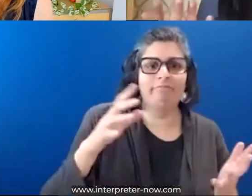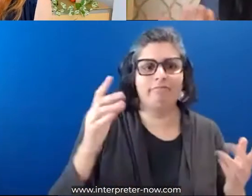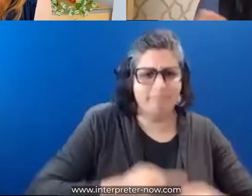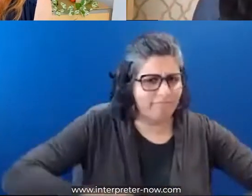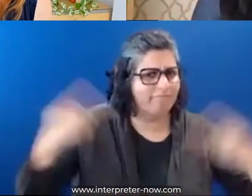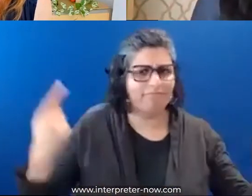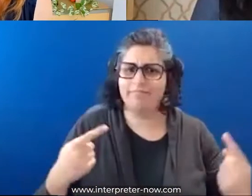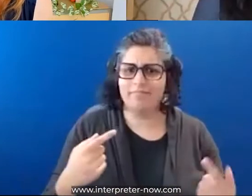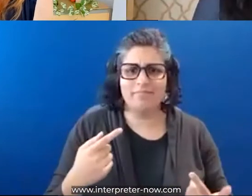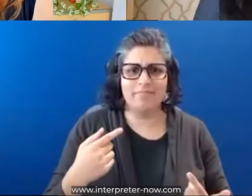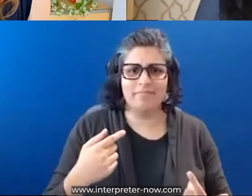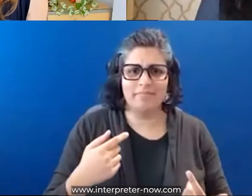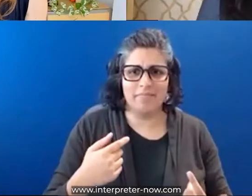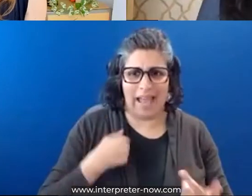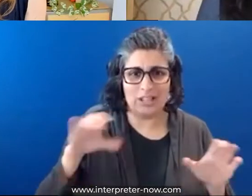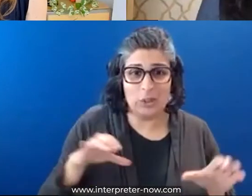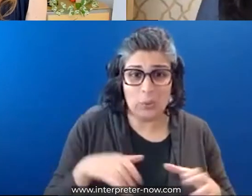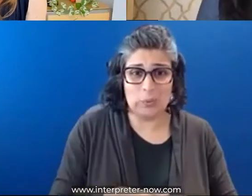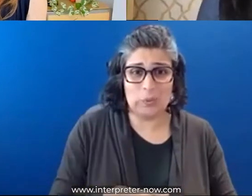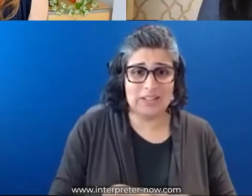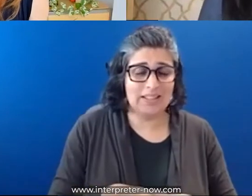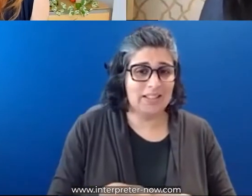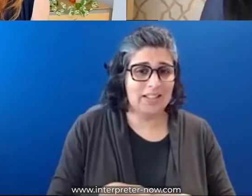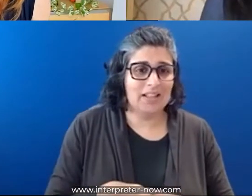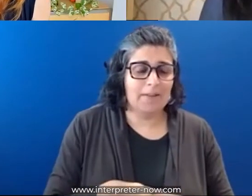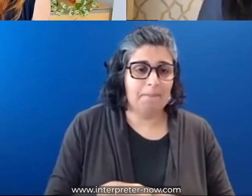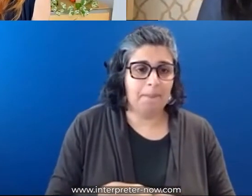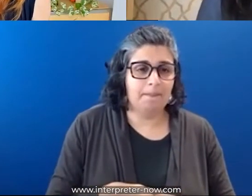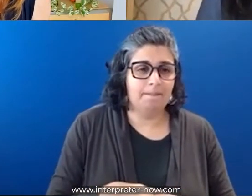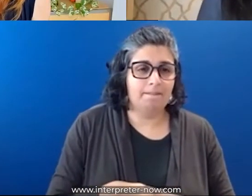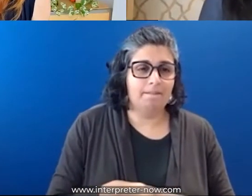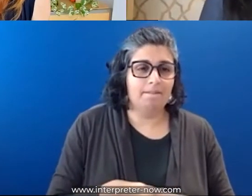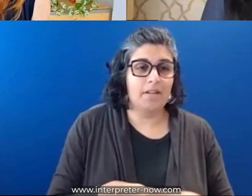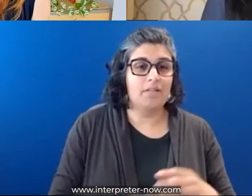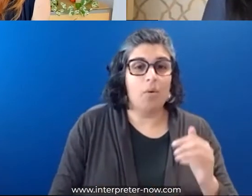I do. And one of the most important things that I have always is to bring my whole self and